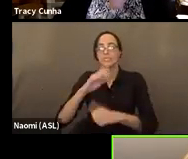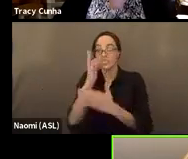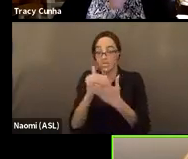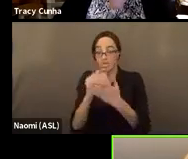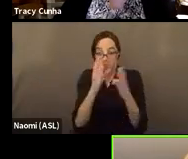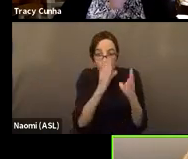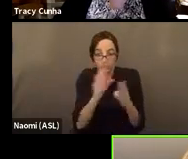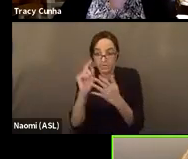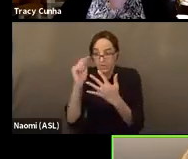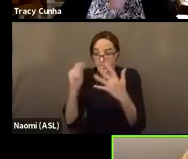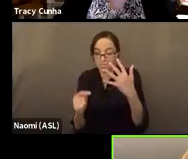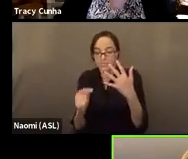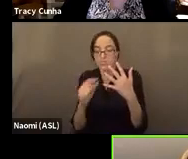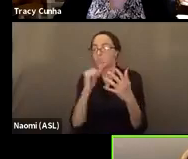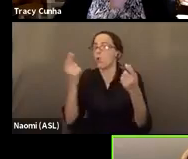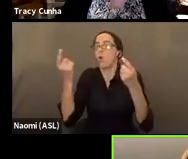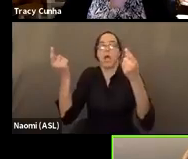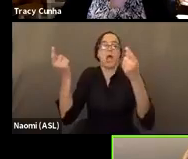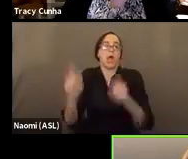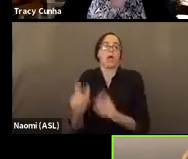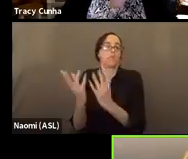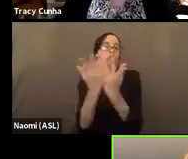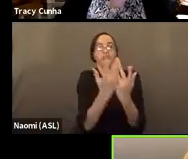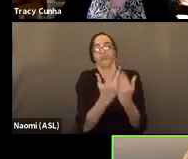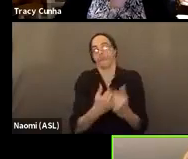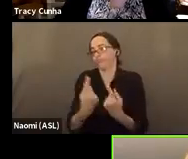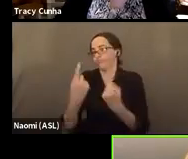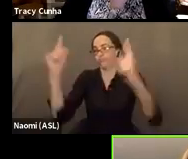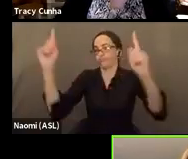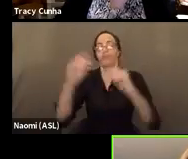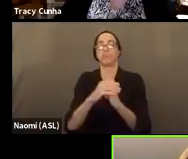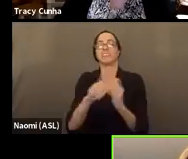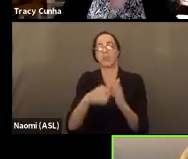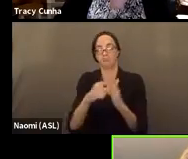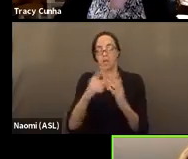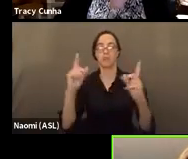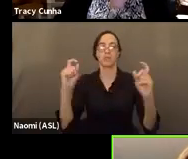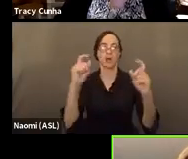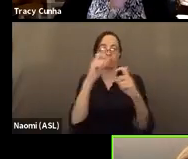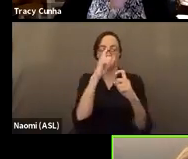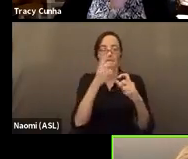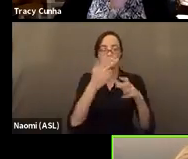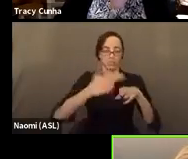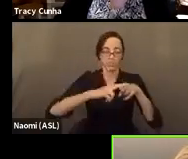happen and disasters and that's why we have to depend upon one another as as paul had stated